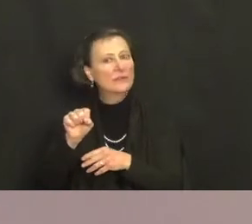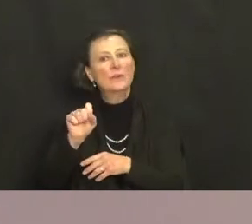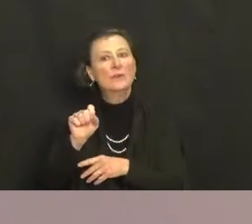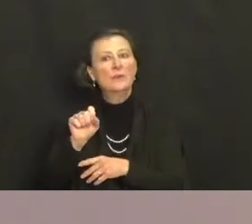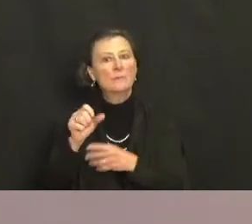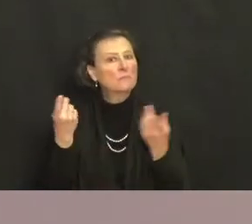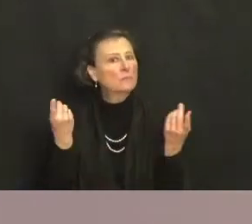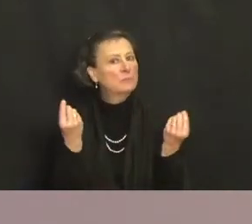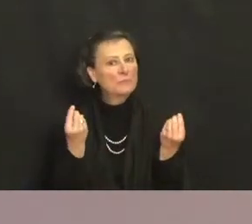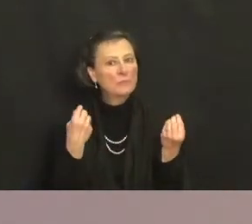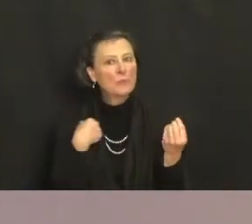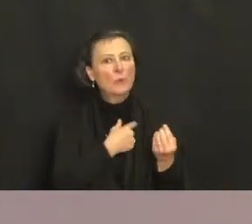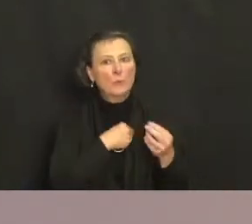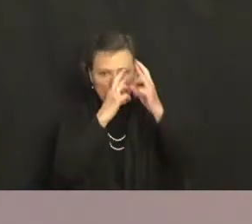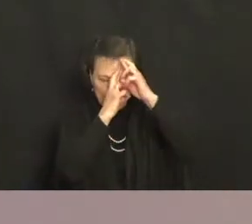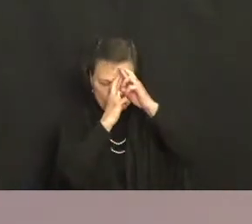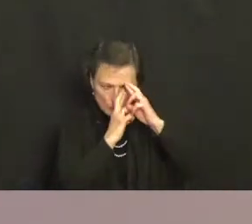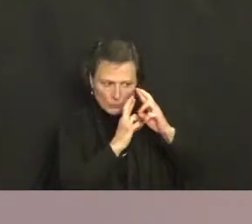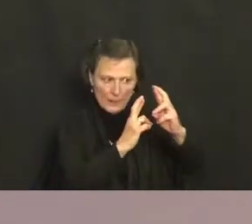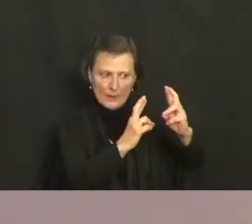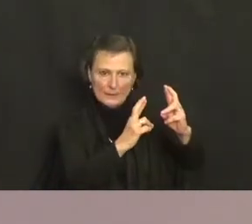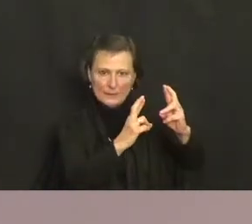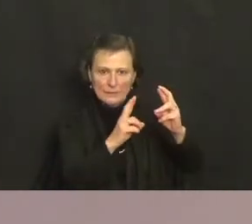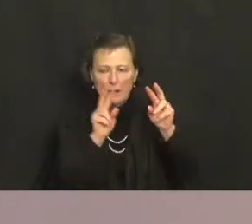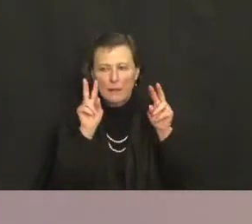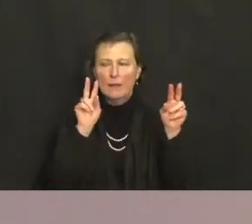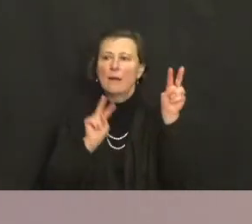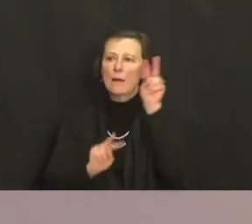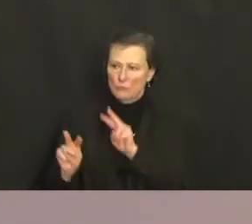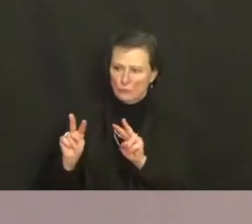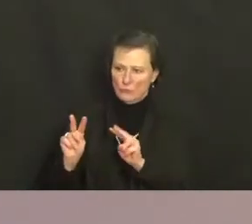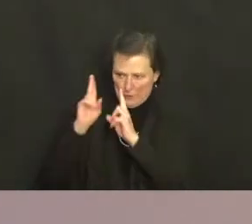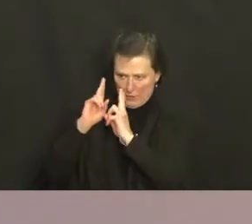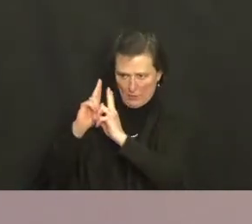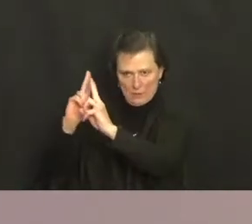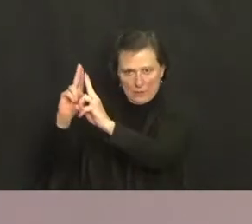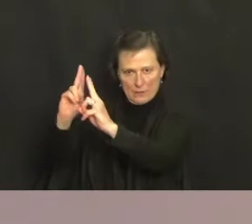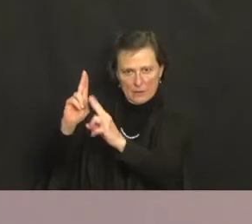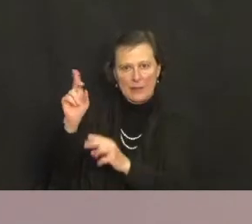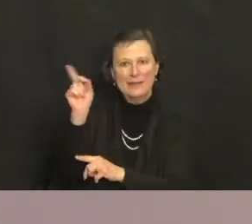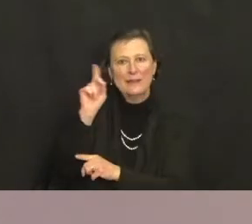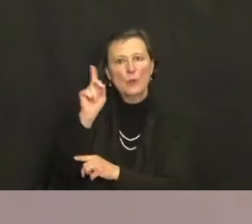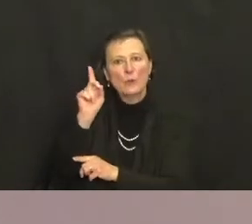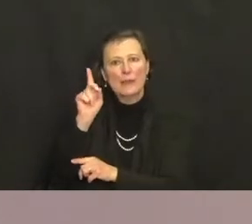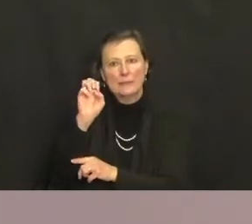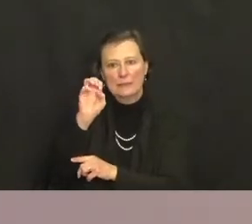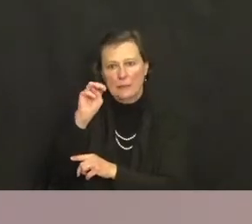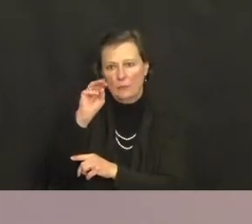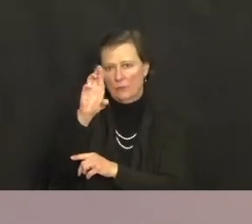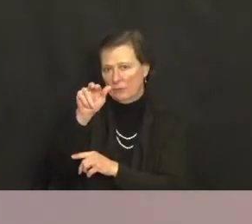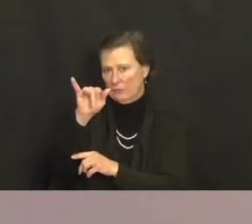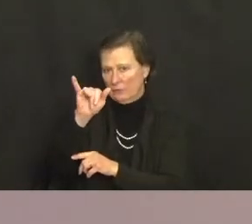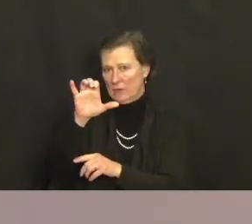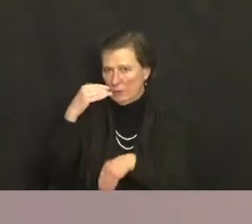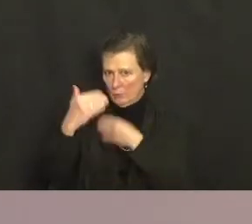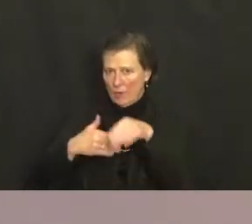we respect and observe the democratic processes, because this form of governance gives everyone